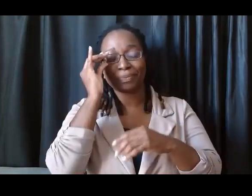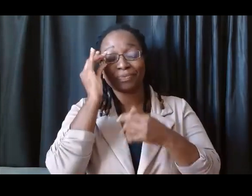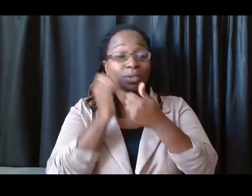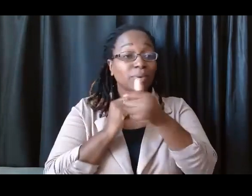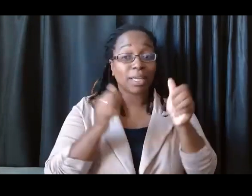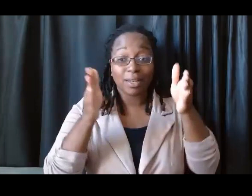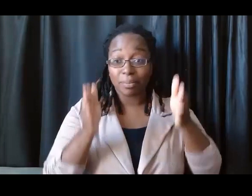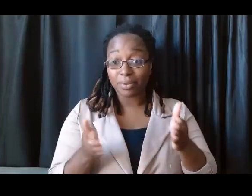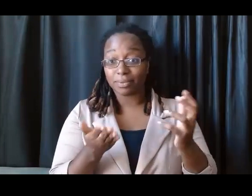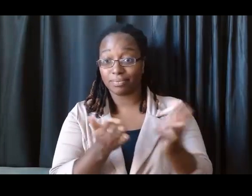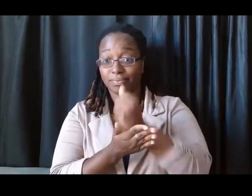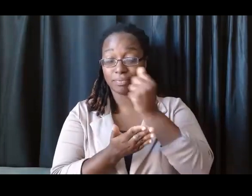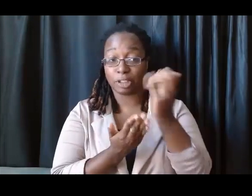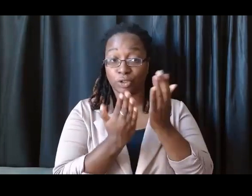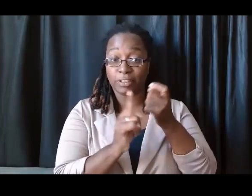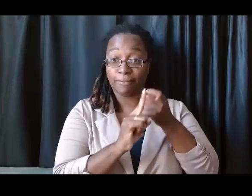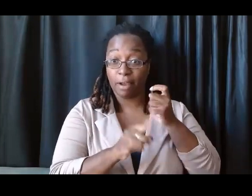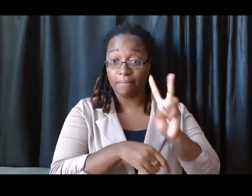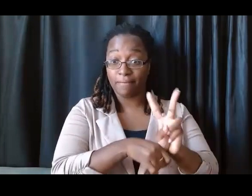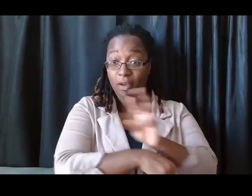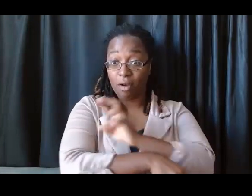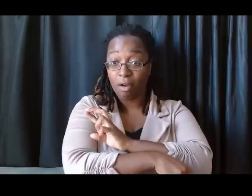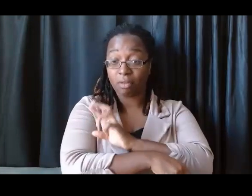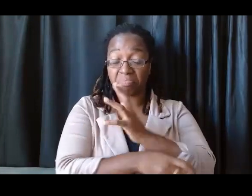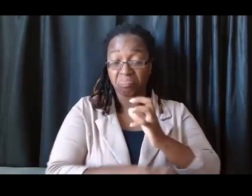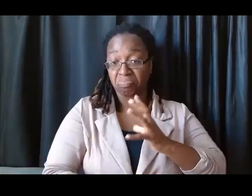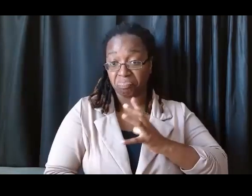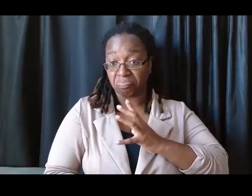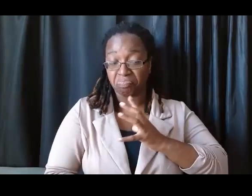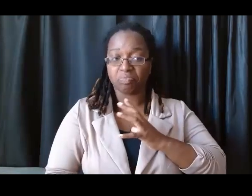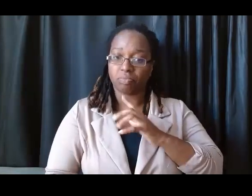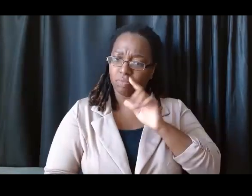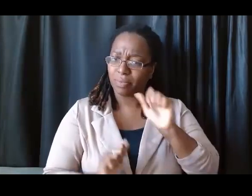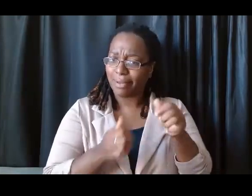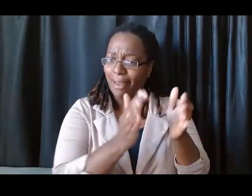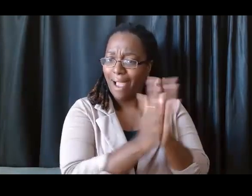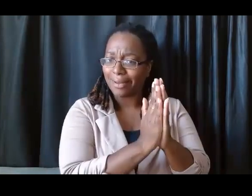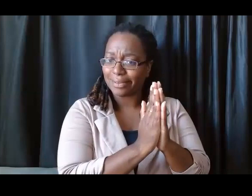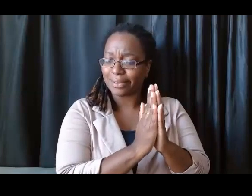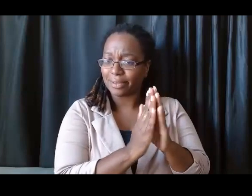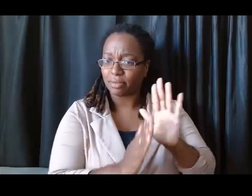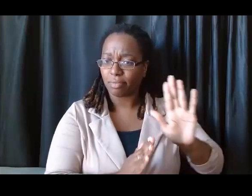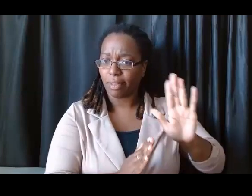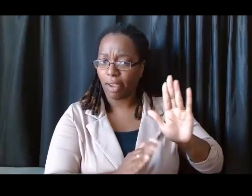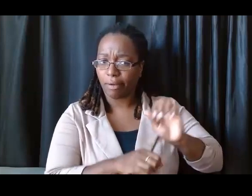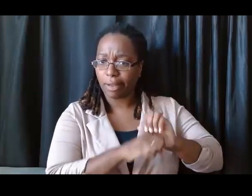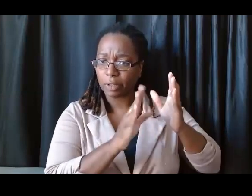services from a VR agency, be sure to ask your VR counselor for help finding a benefit planner.